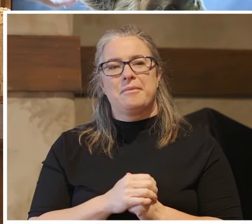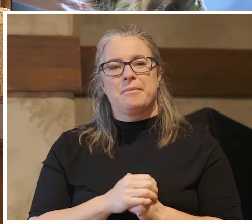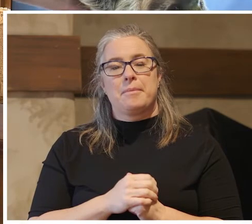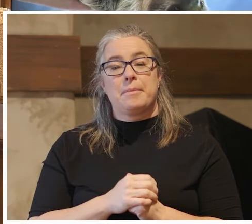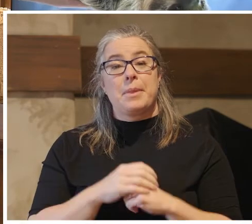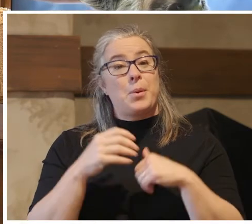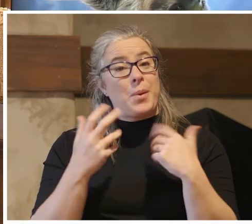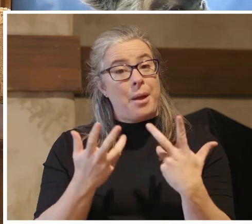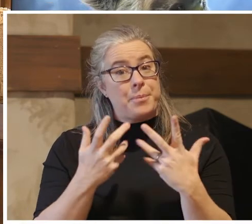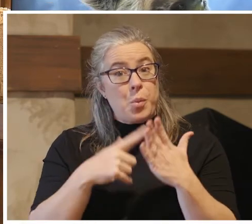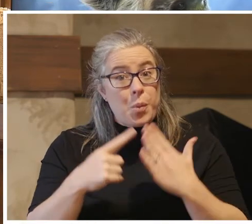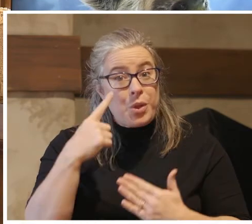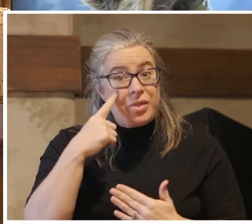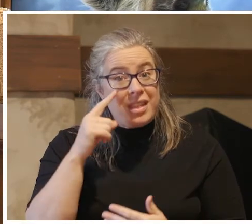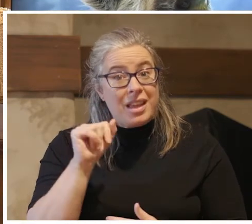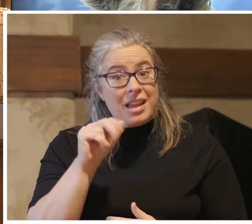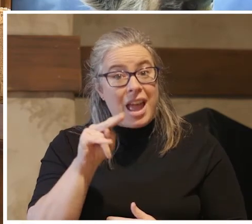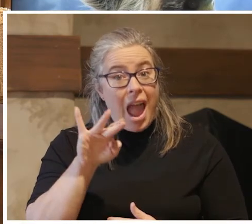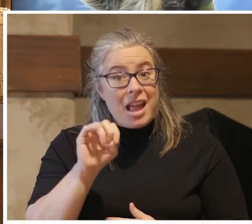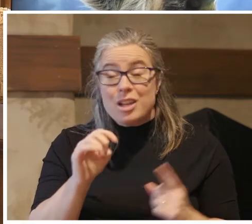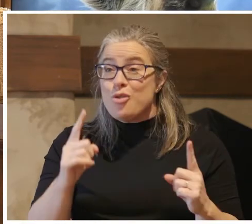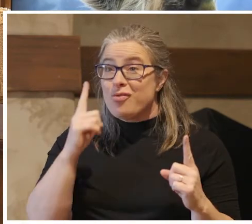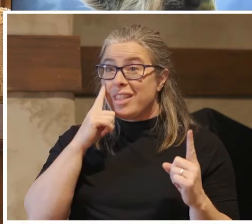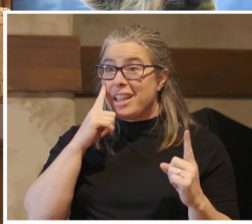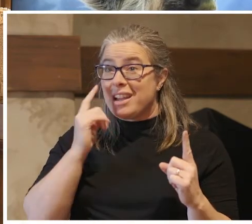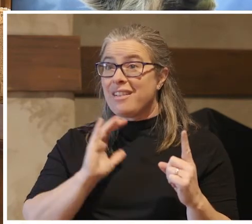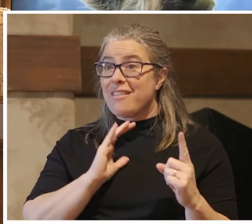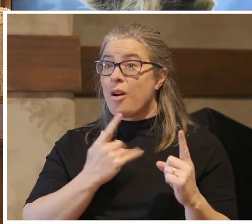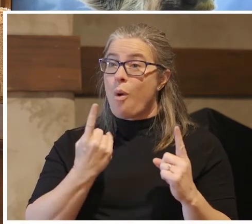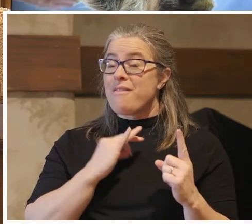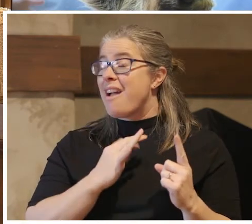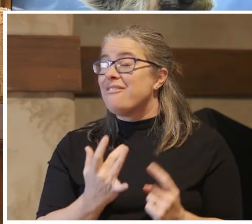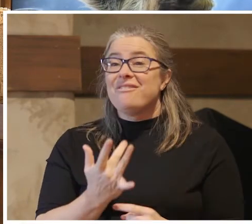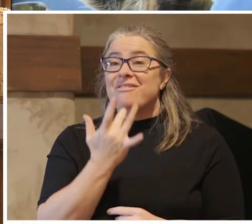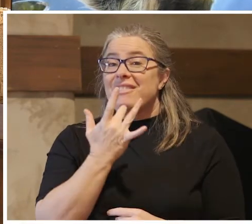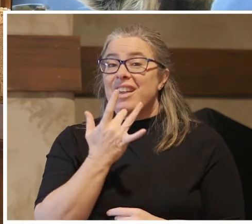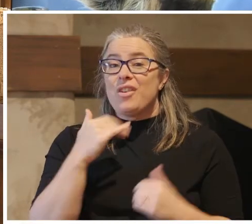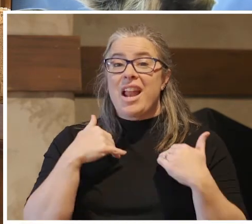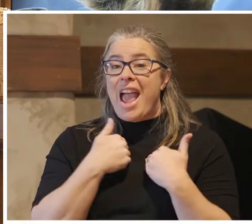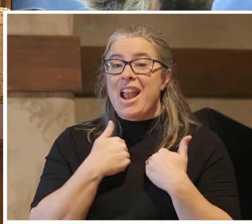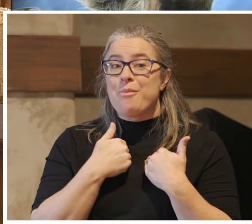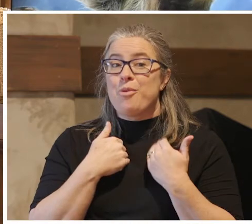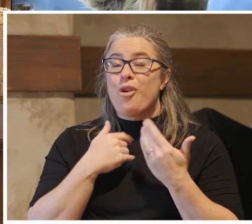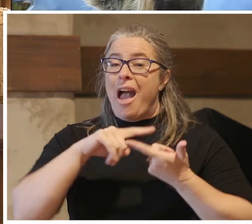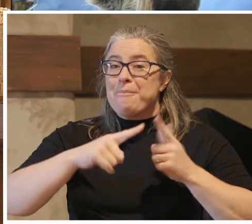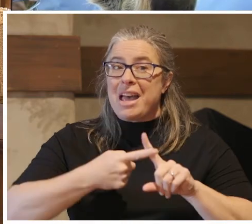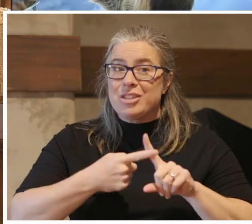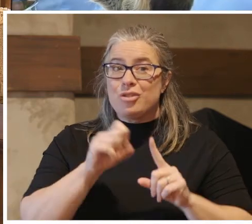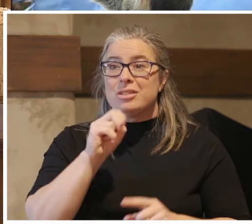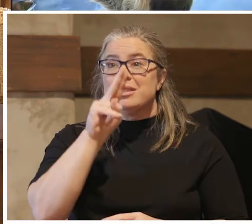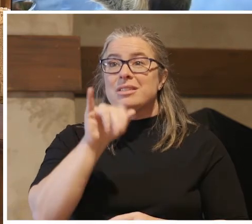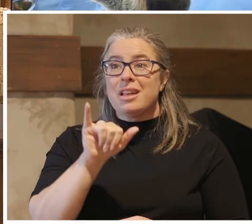Well, what do you think, Annie? What do you think of one of our favorite animal ambassadors, Sunni the sloth?